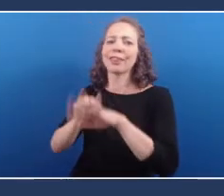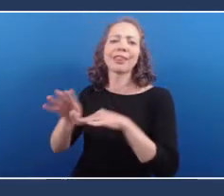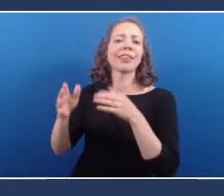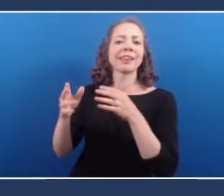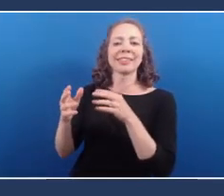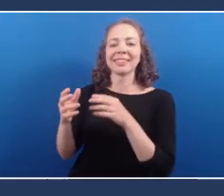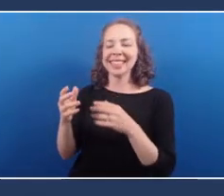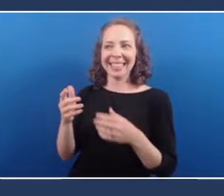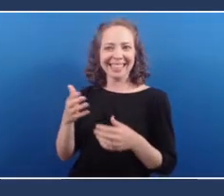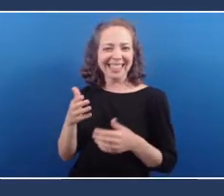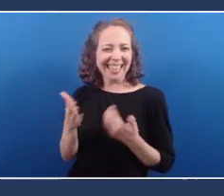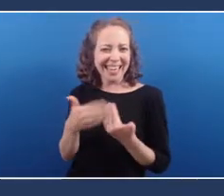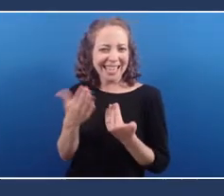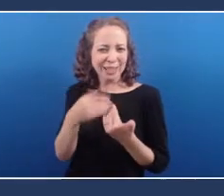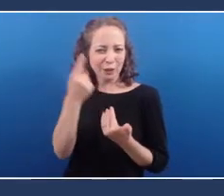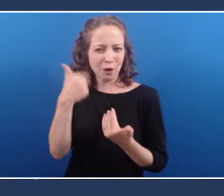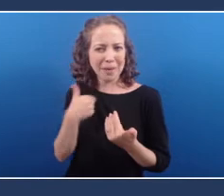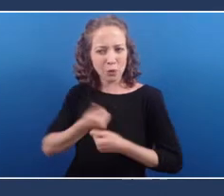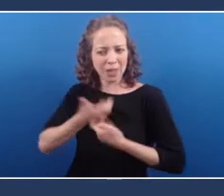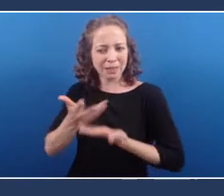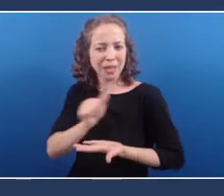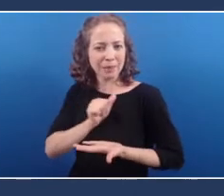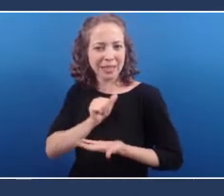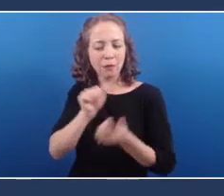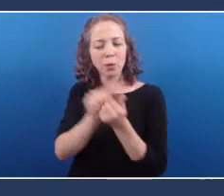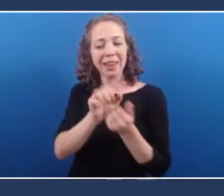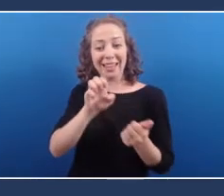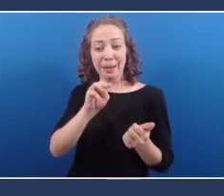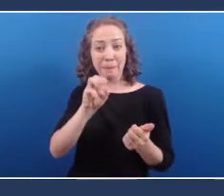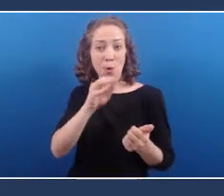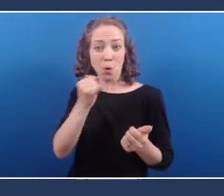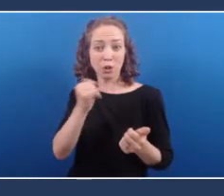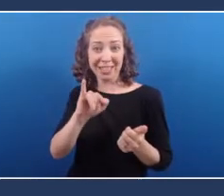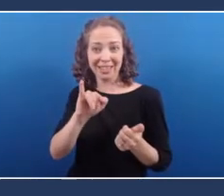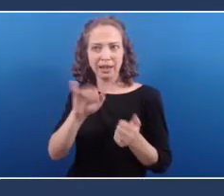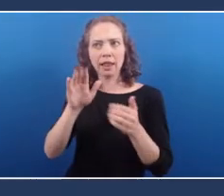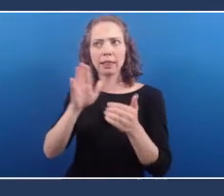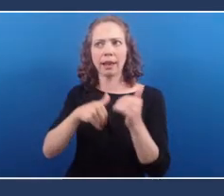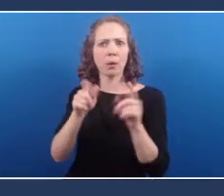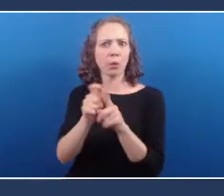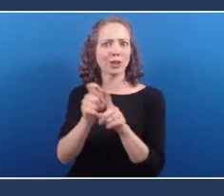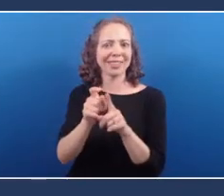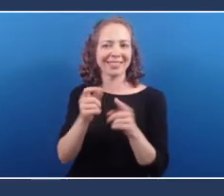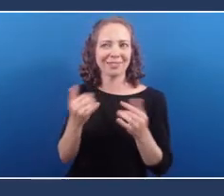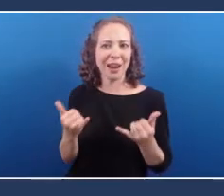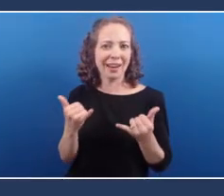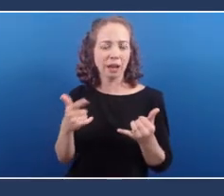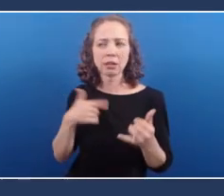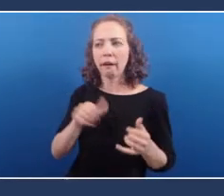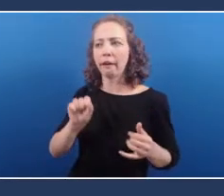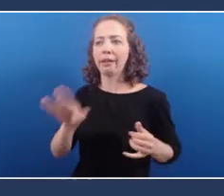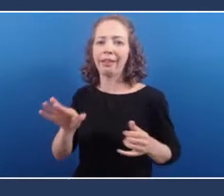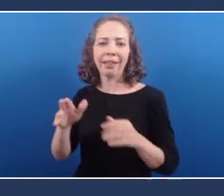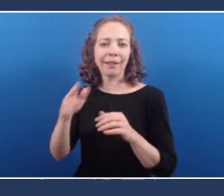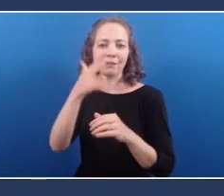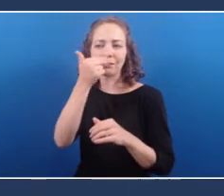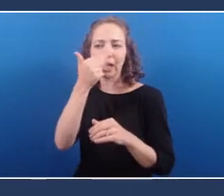by using things like Emojis during this current time. So, even though I know all of you are excited to